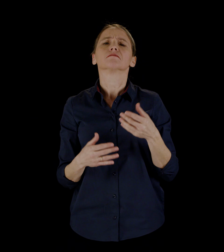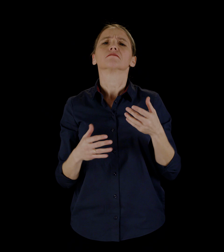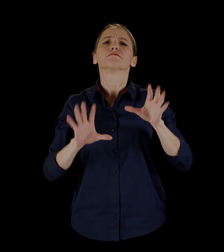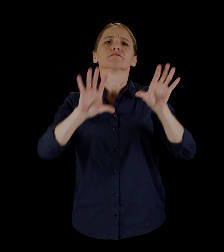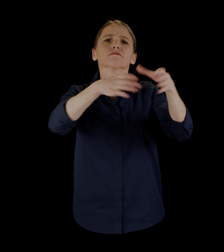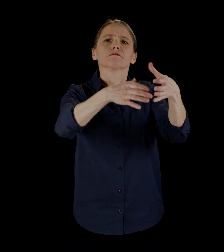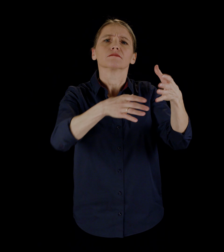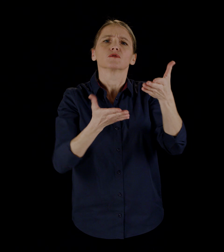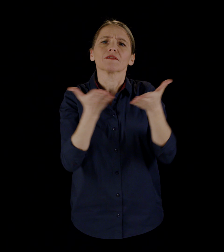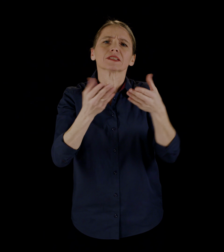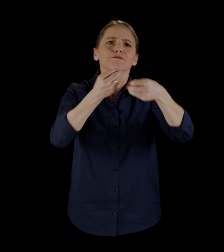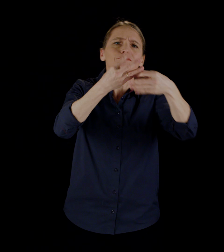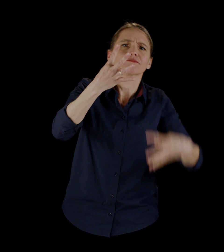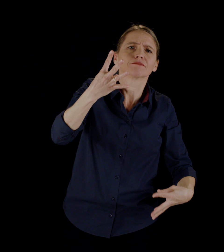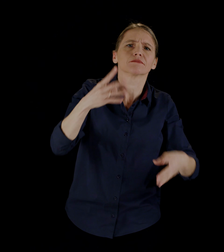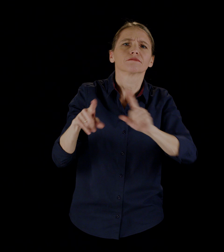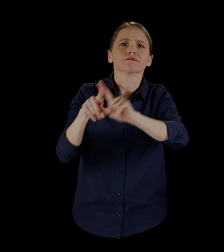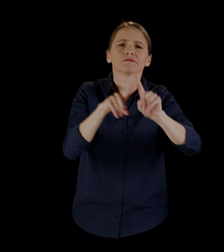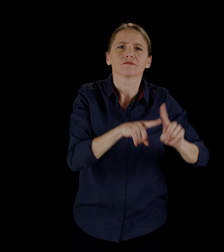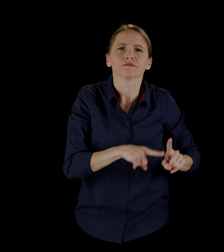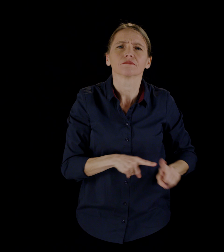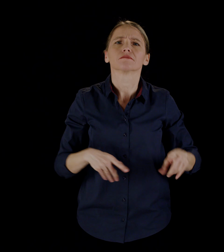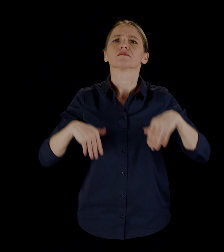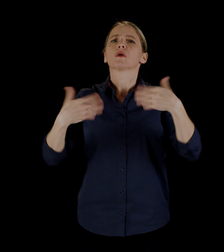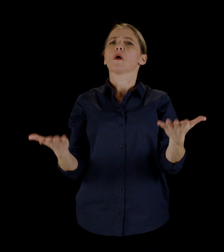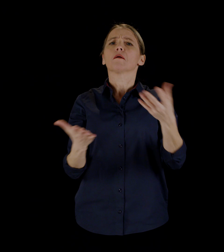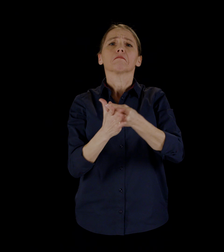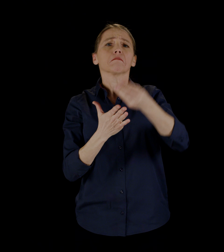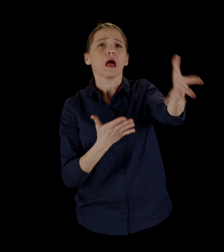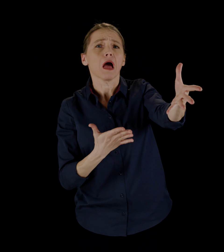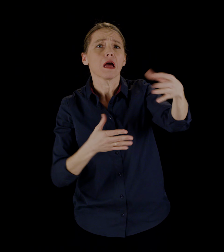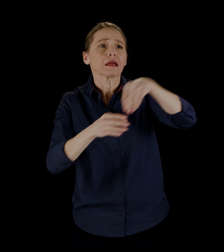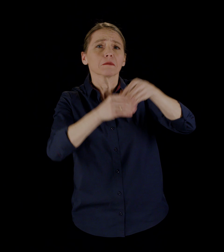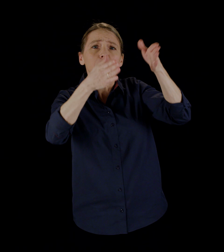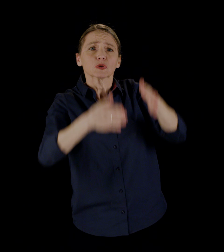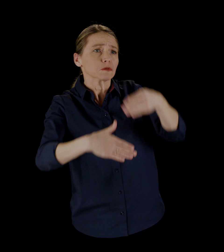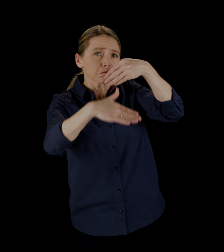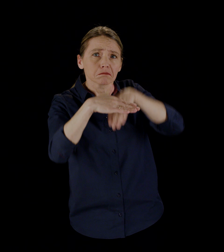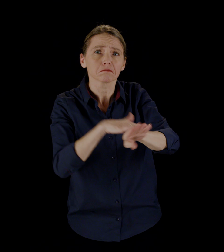The Code is intended to help customers of the Code ISPs be better informed of their